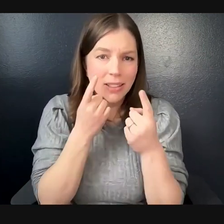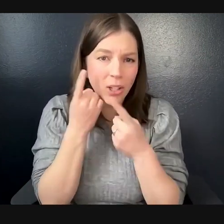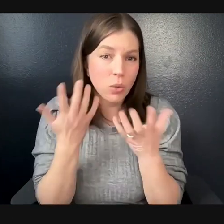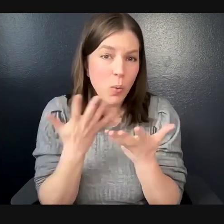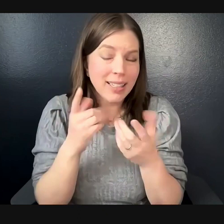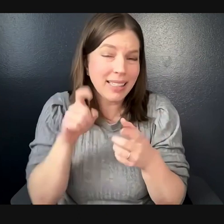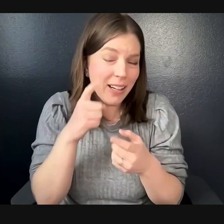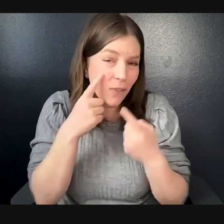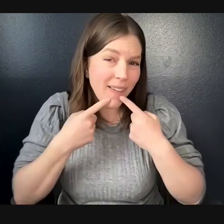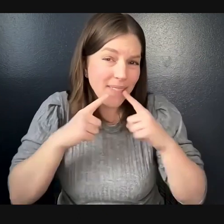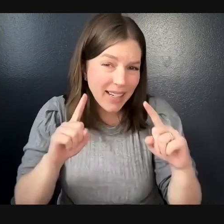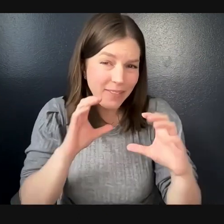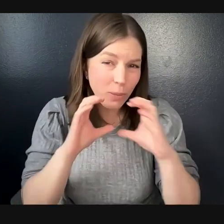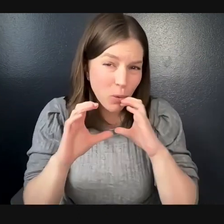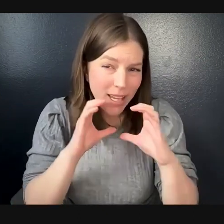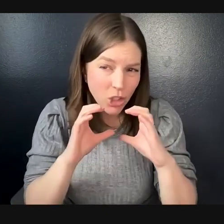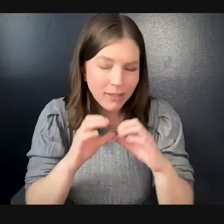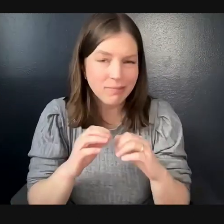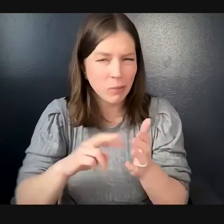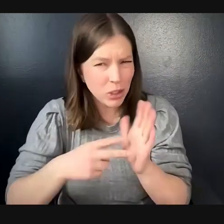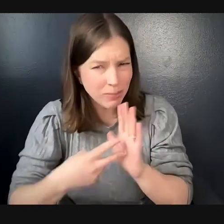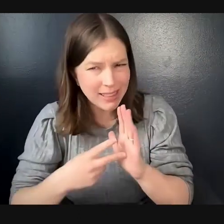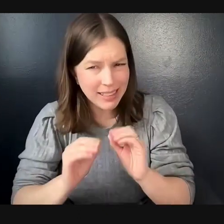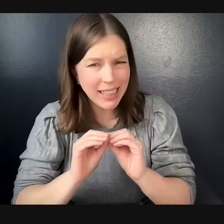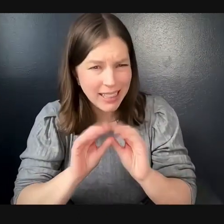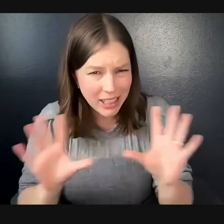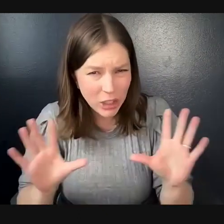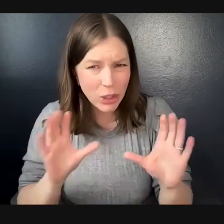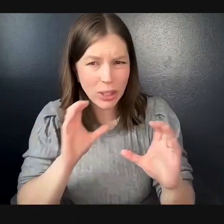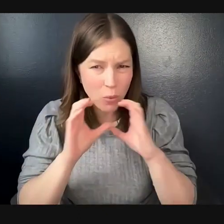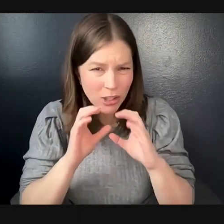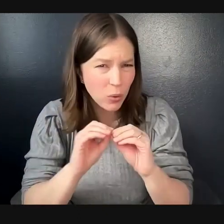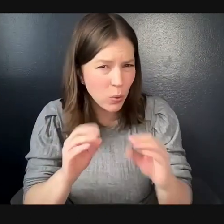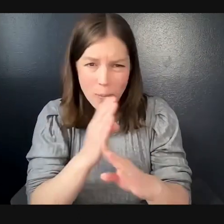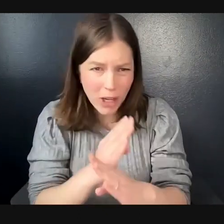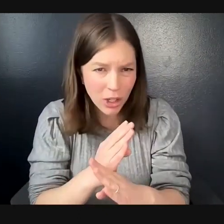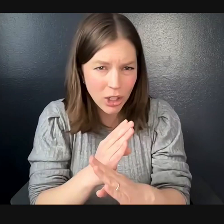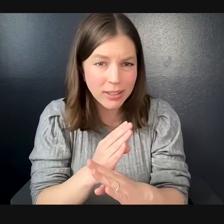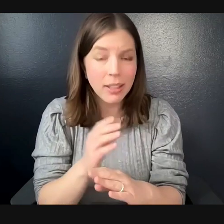considers what is needed for effective communication, which means clear communication without barriers,